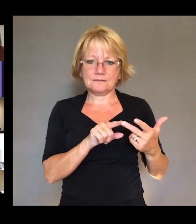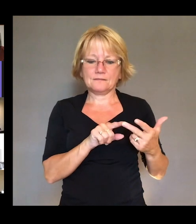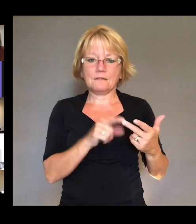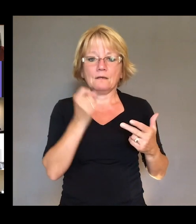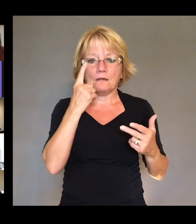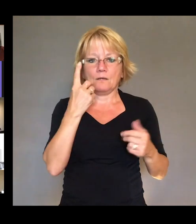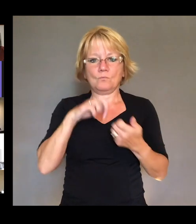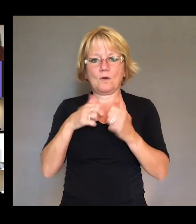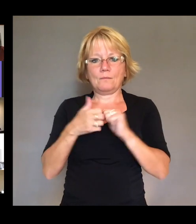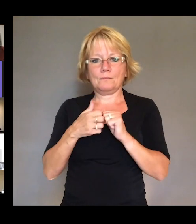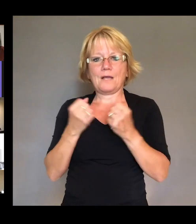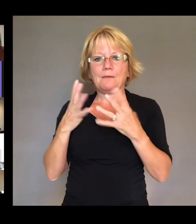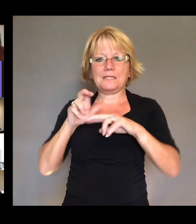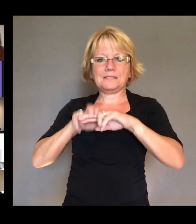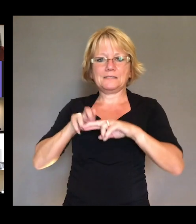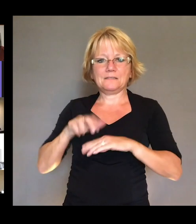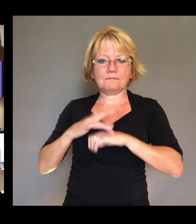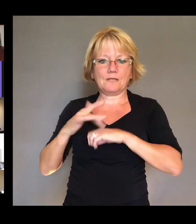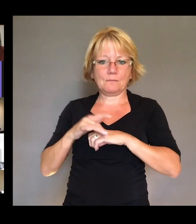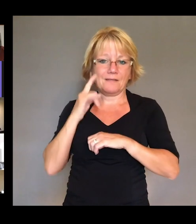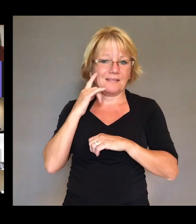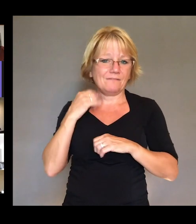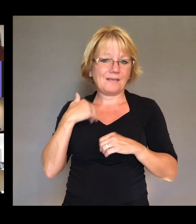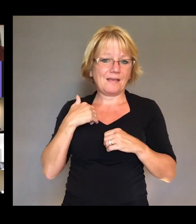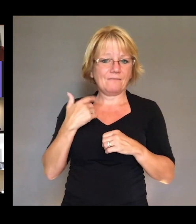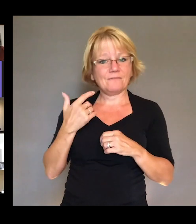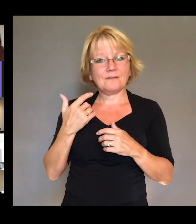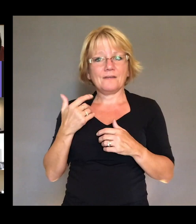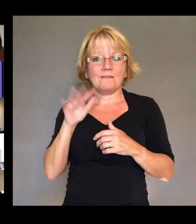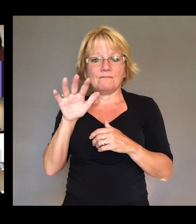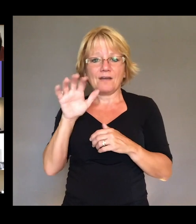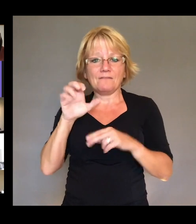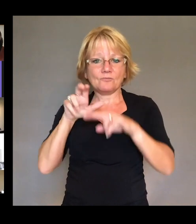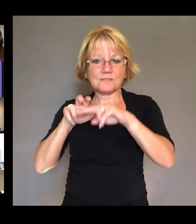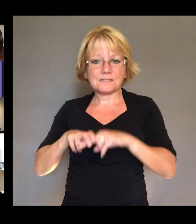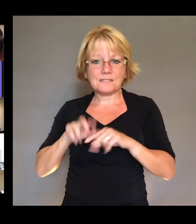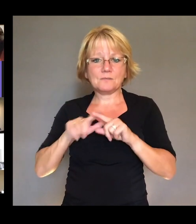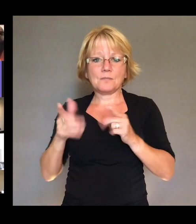If you have an institution that houses only 500, but services three communities